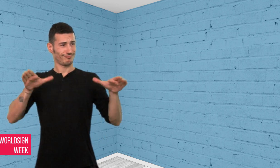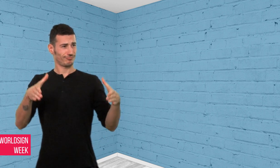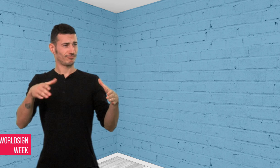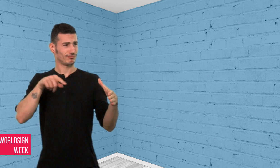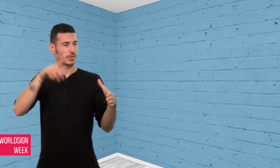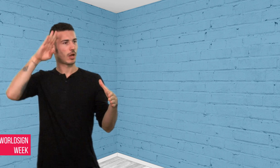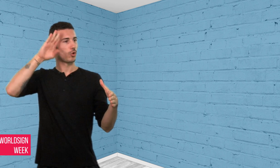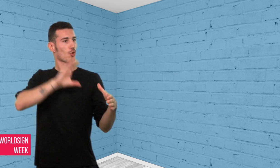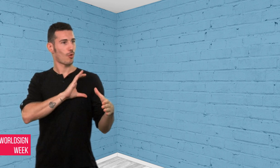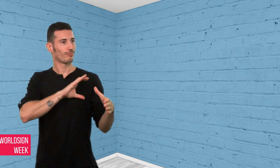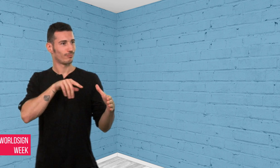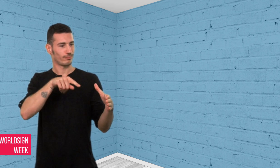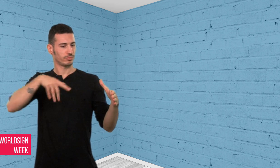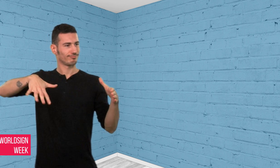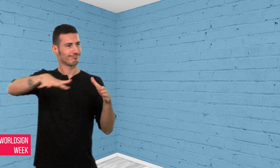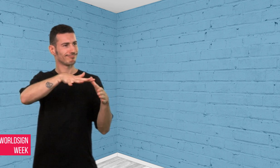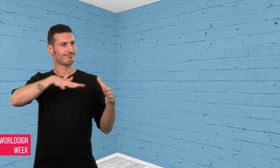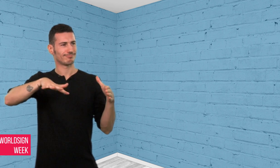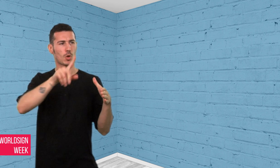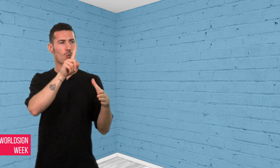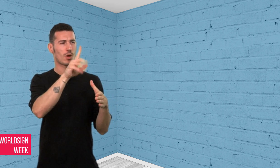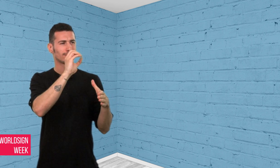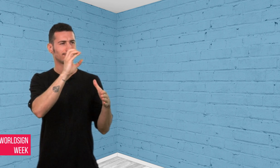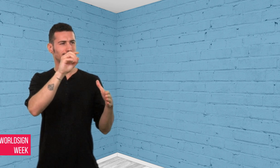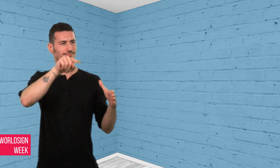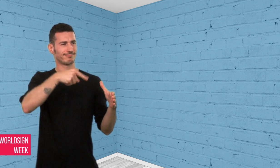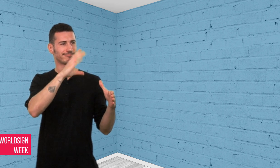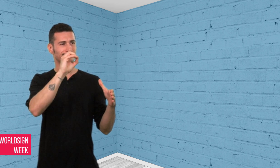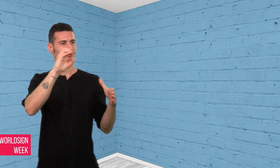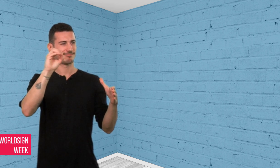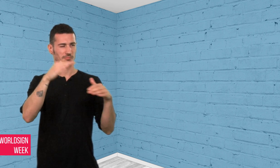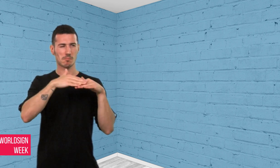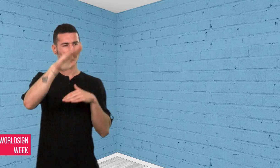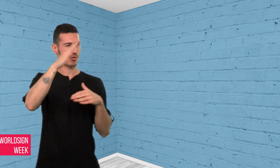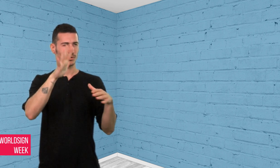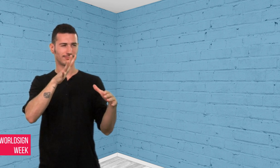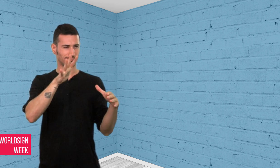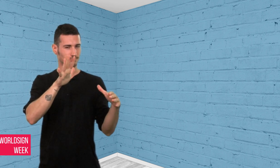Many of the 100,000 or so police officers